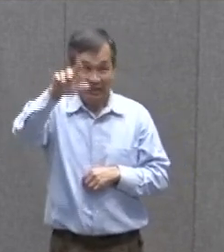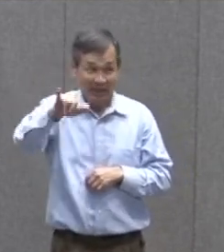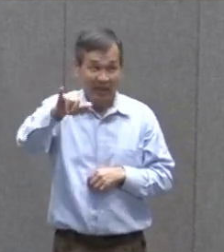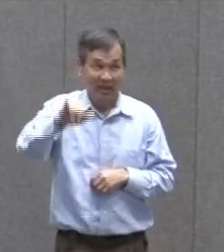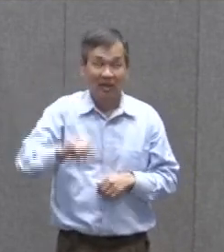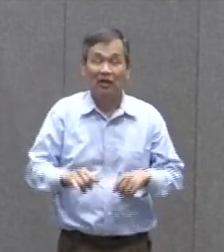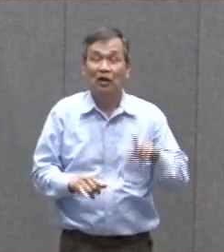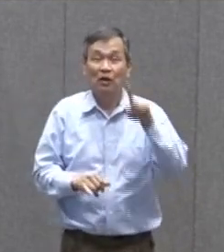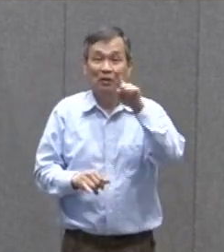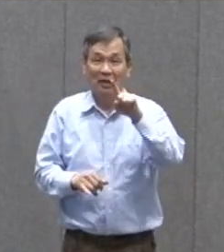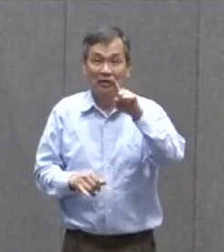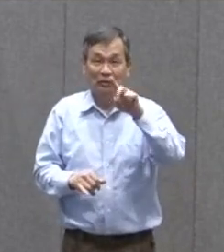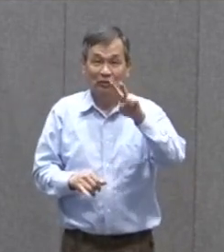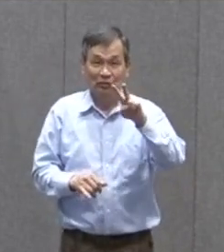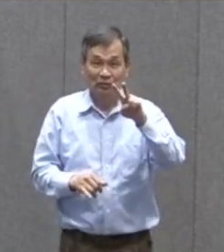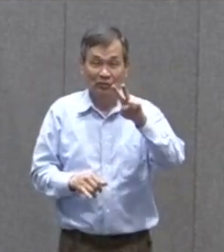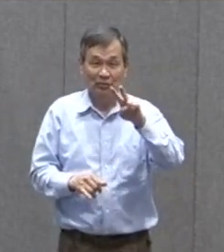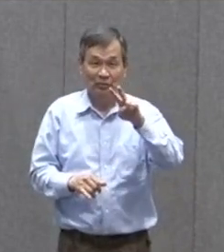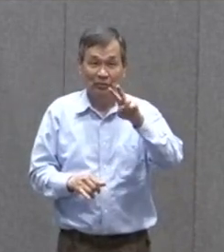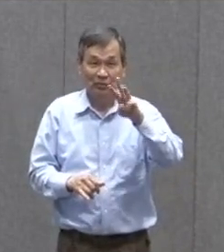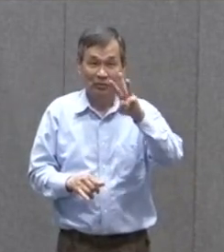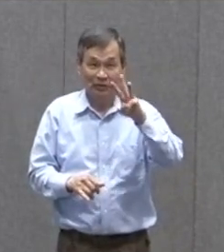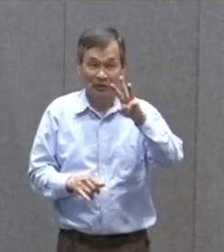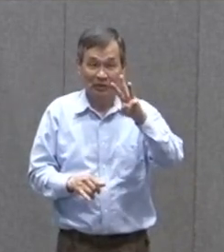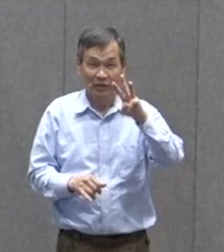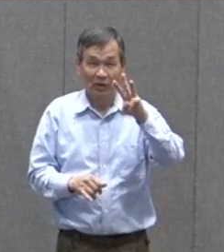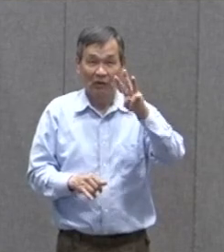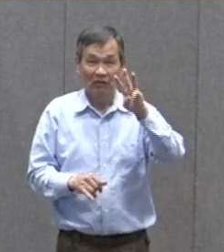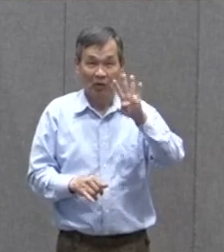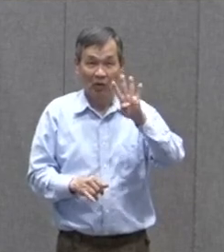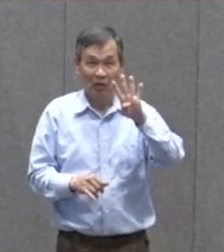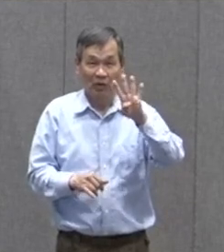One, two, three, four,